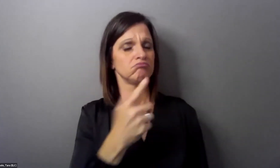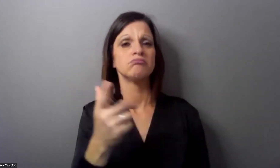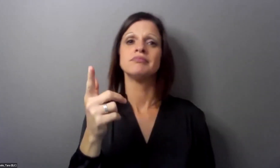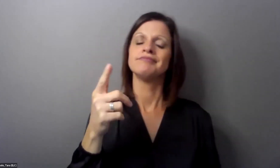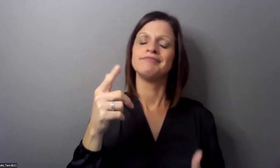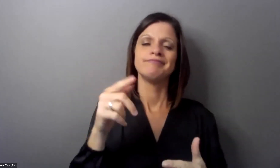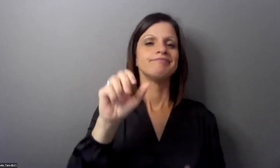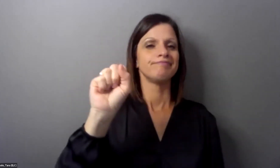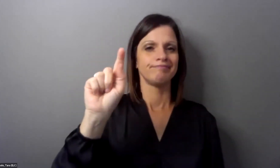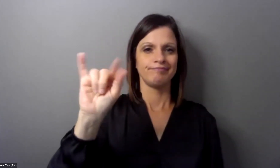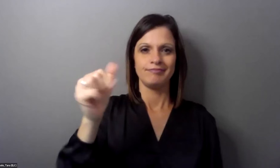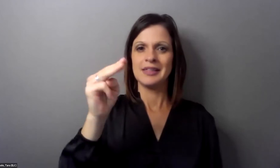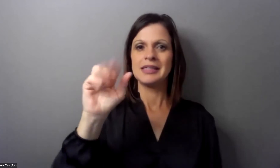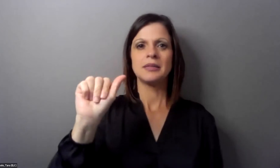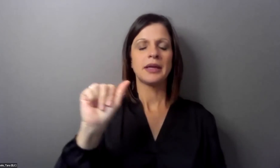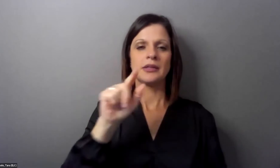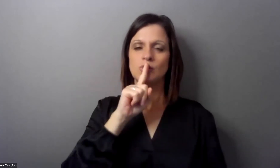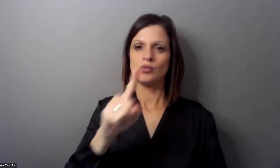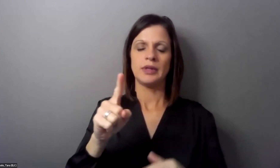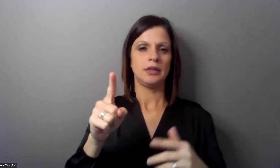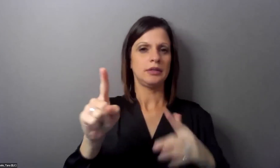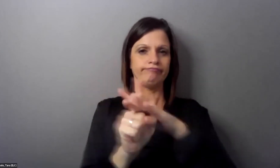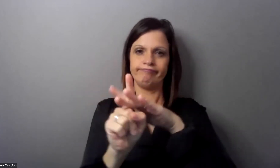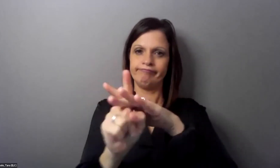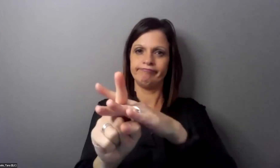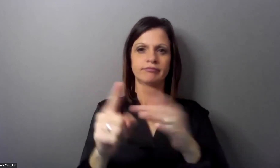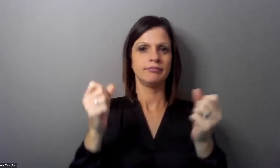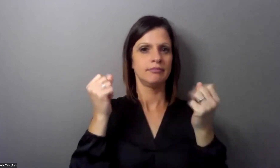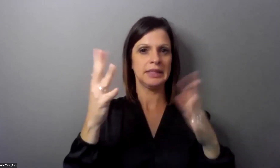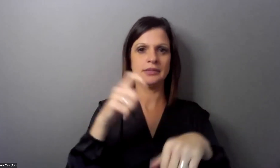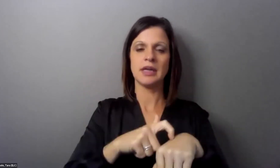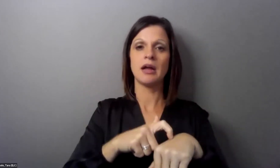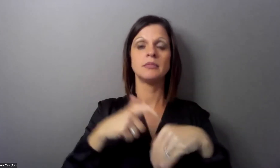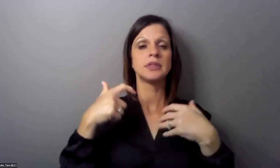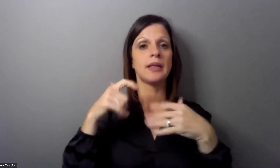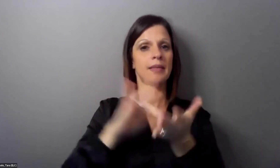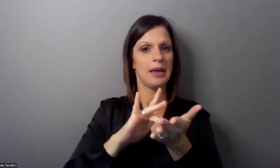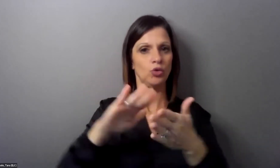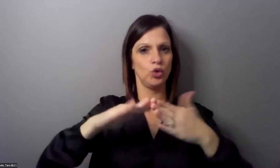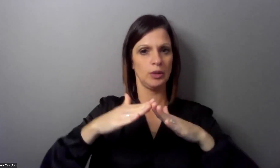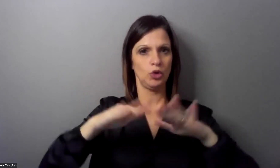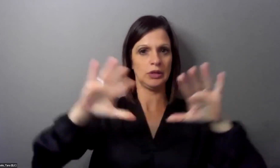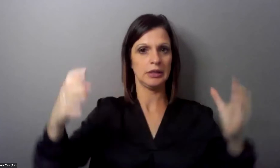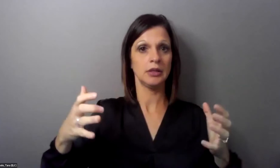With people with substance use disorders.